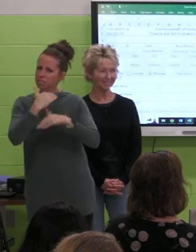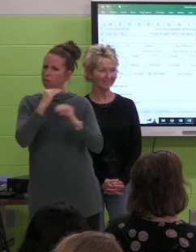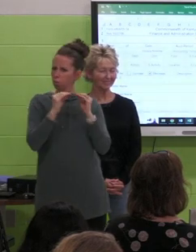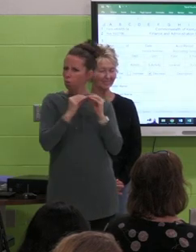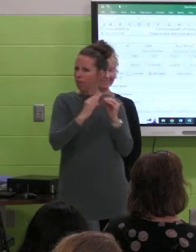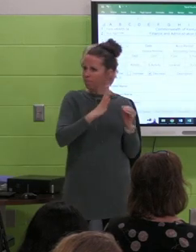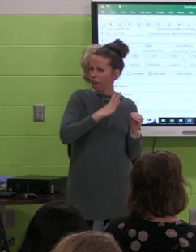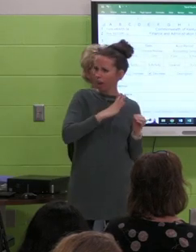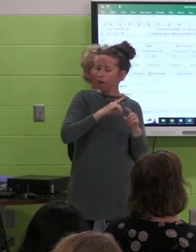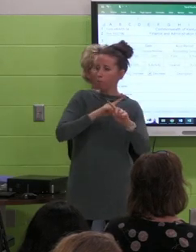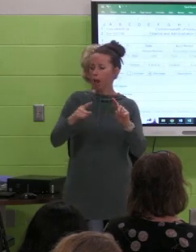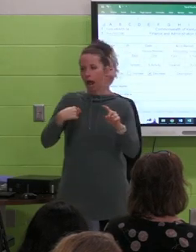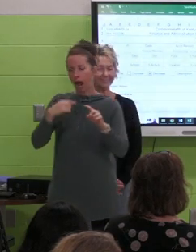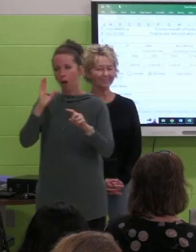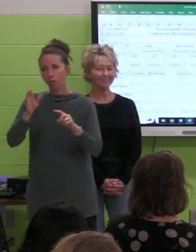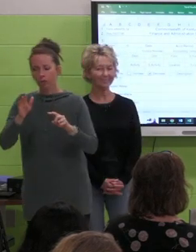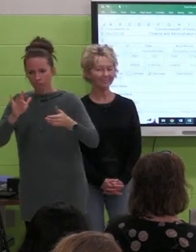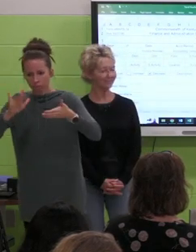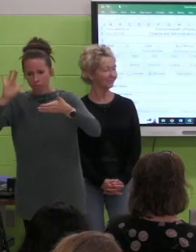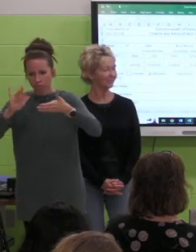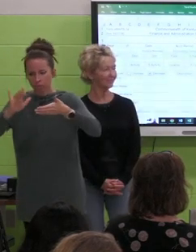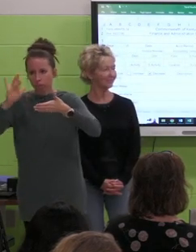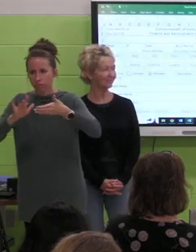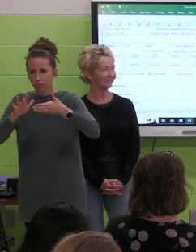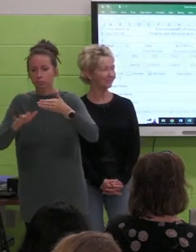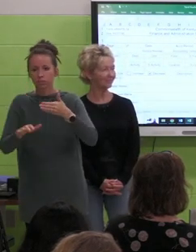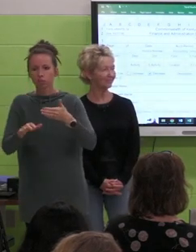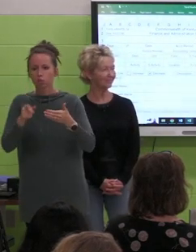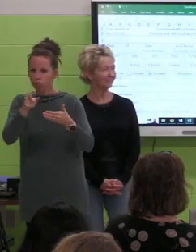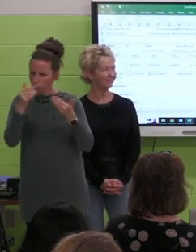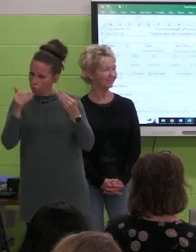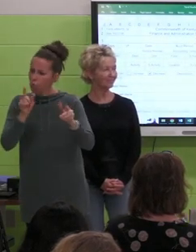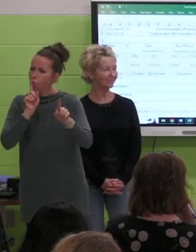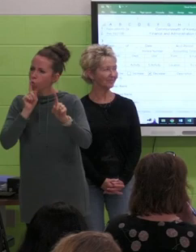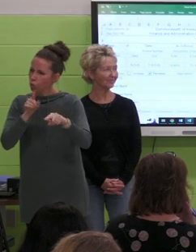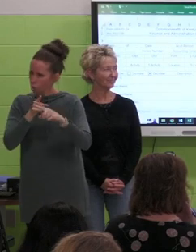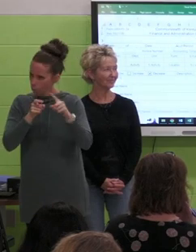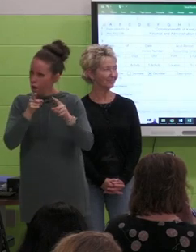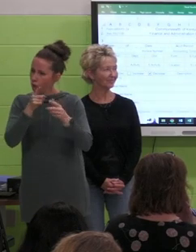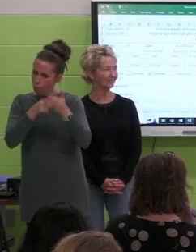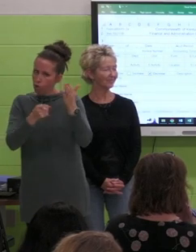through old ones get the things that you need put those dprs in let's let us work through them we're